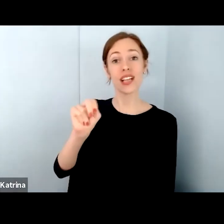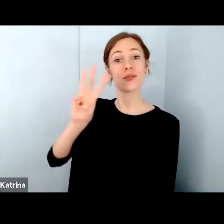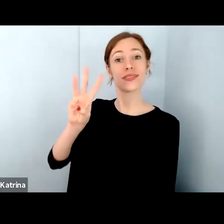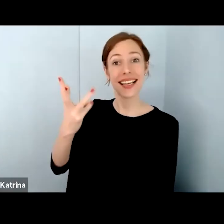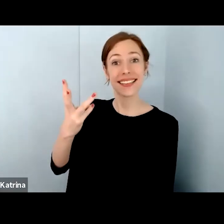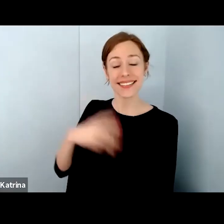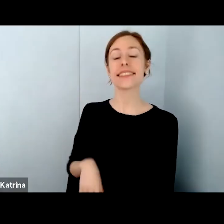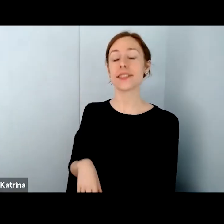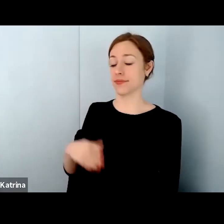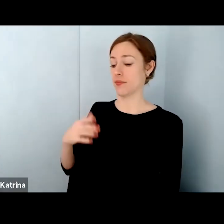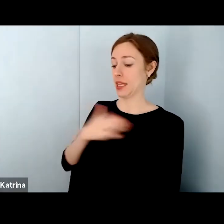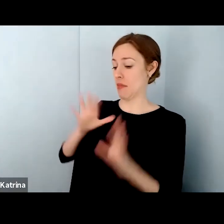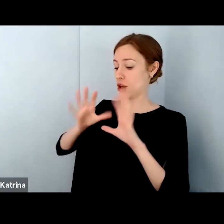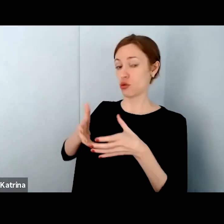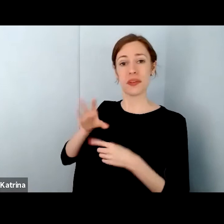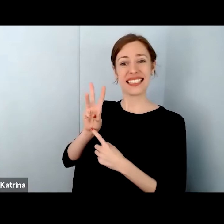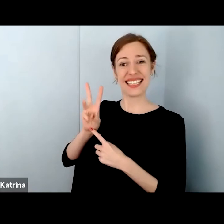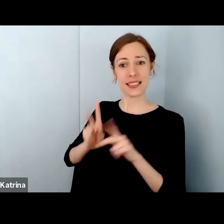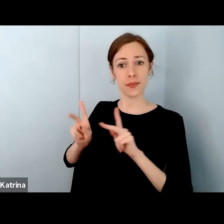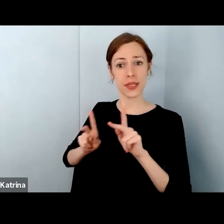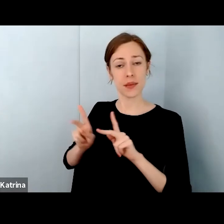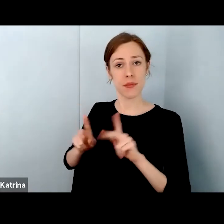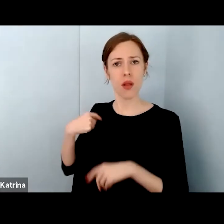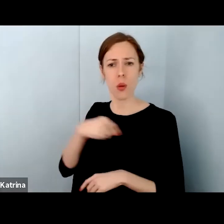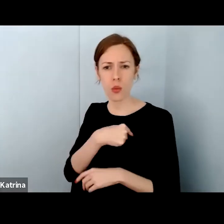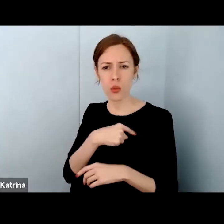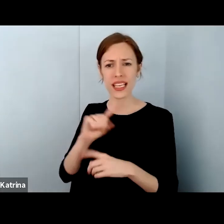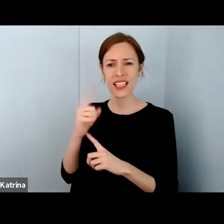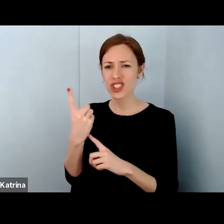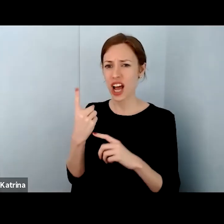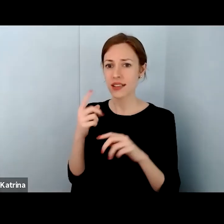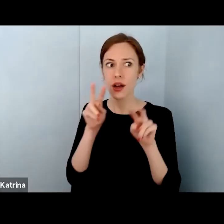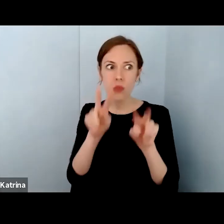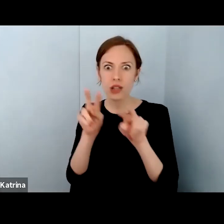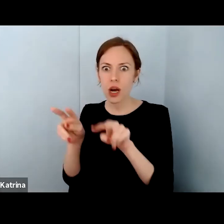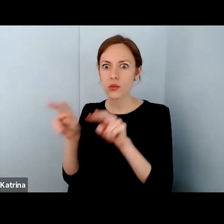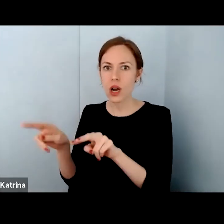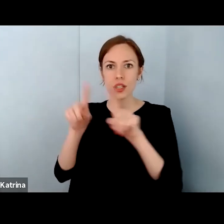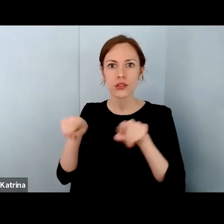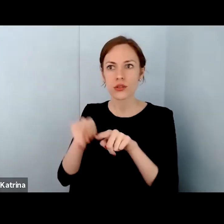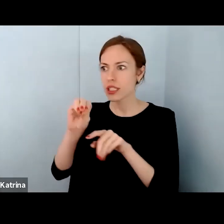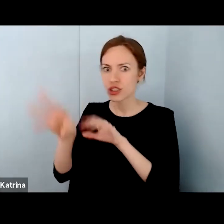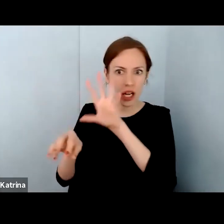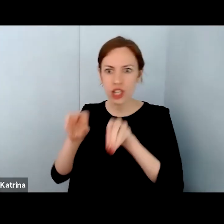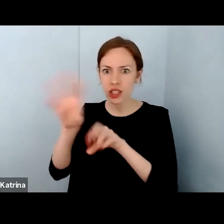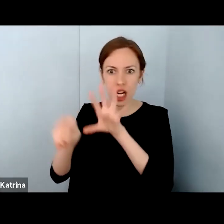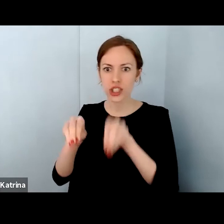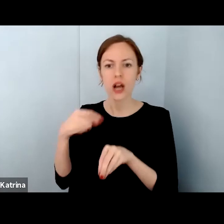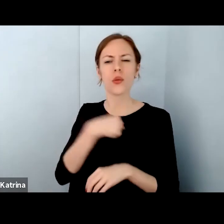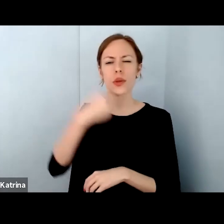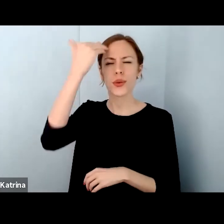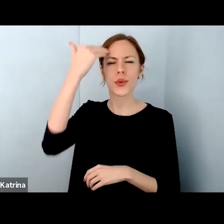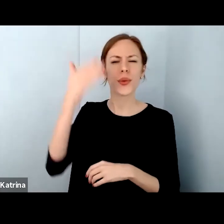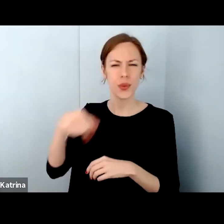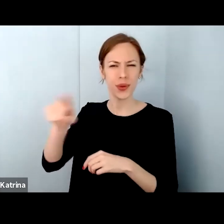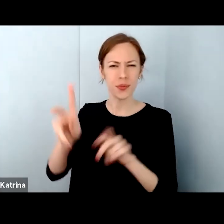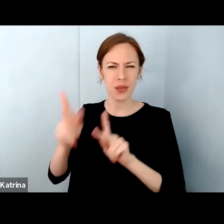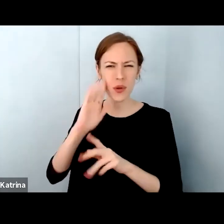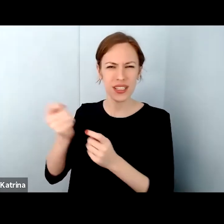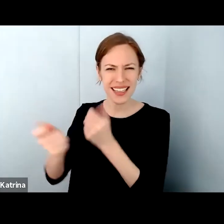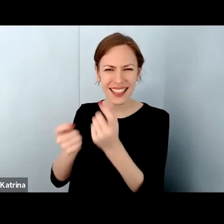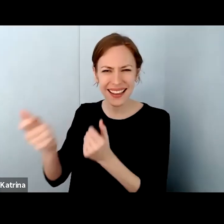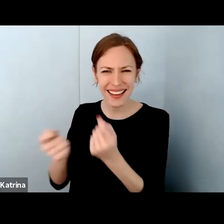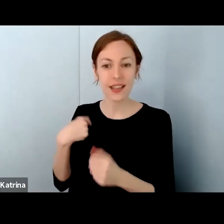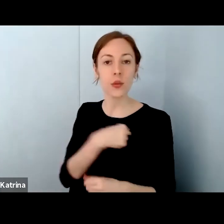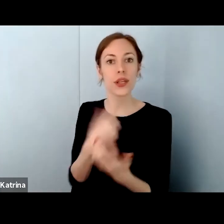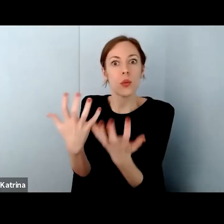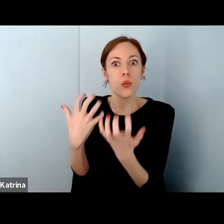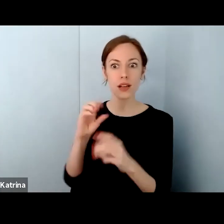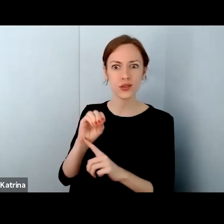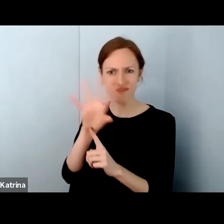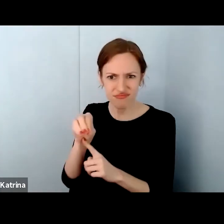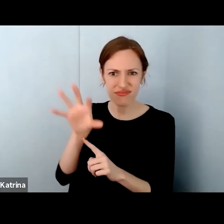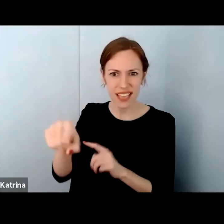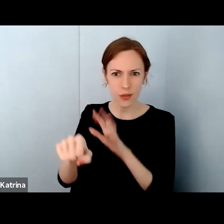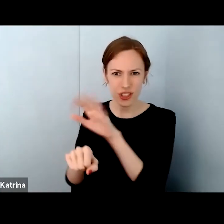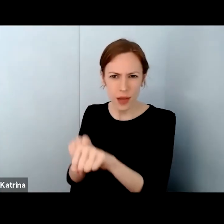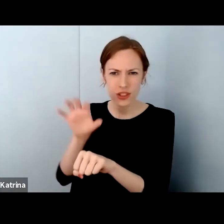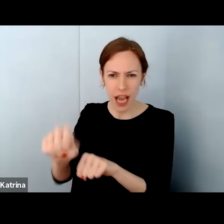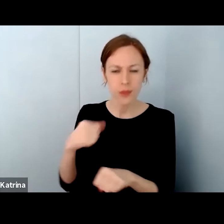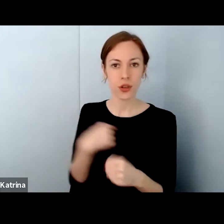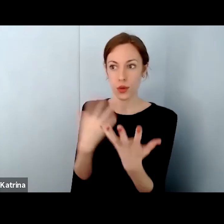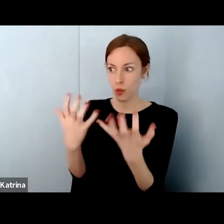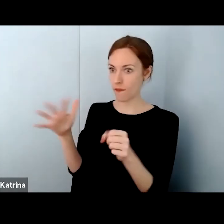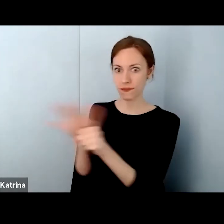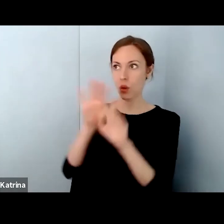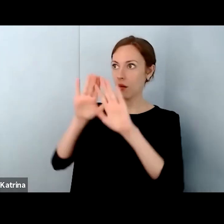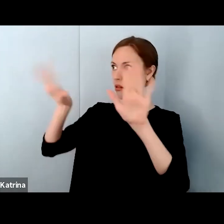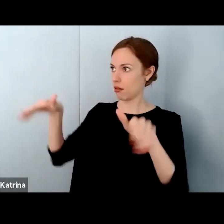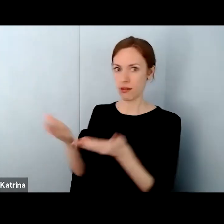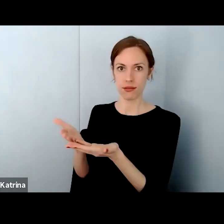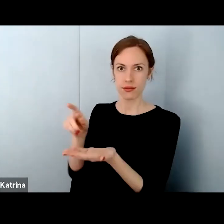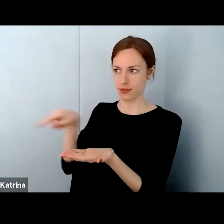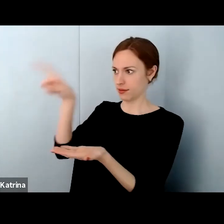Google Docs just screenshot everything because we knew it was going to disappear. And we wanted the whole piece right we want it you know because we knew that if we were using certain technologies like you know, Twitter scraping gets you the ID but if